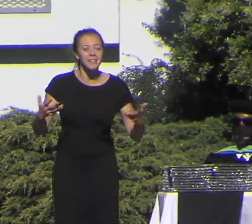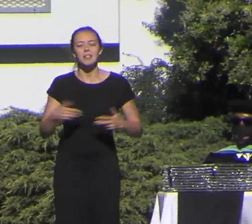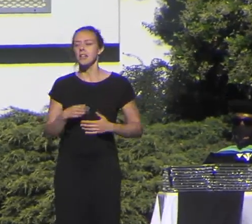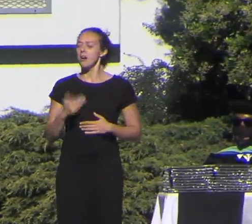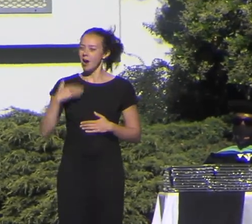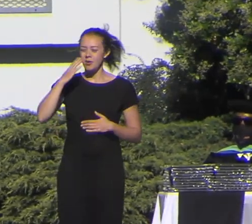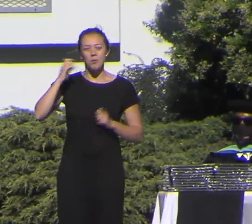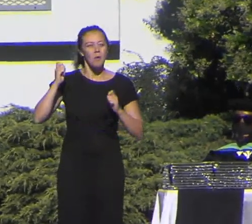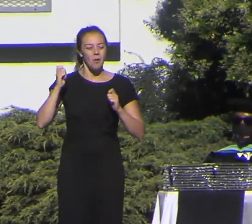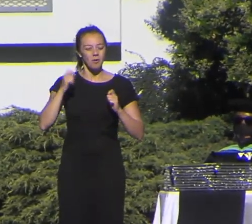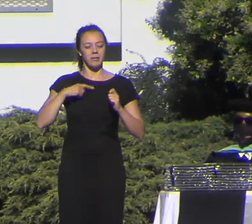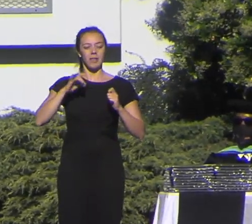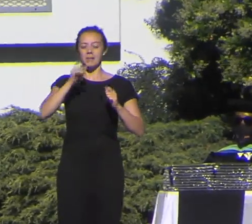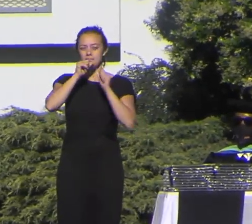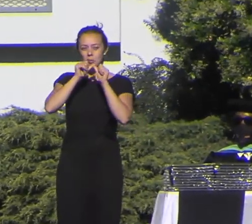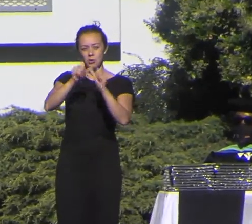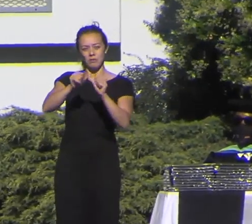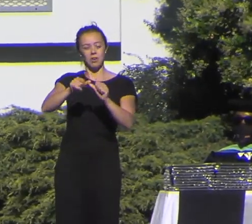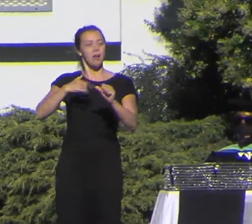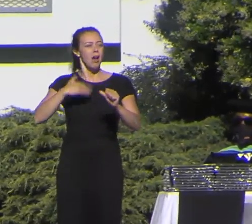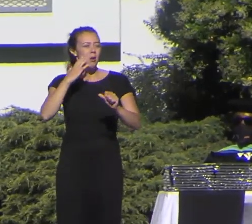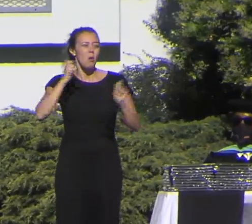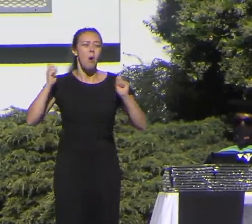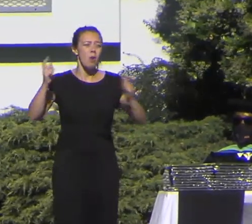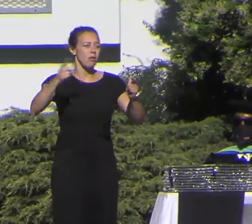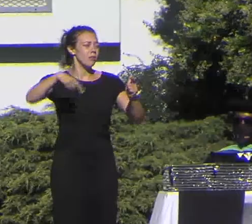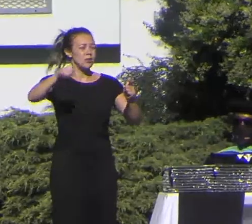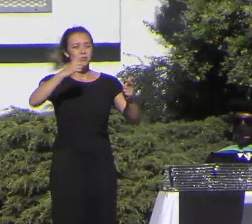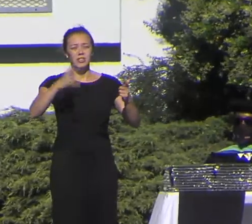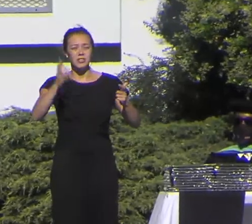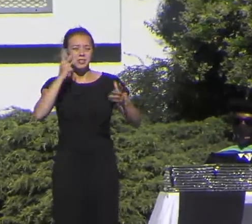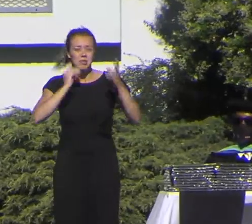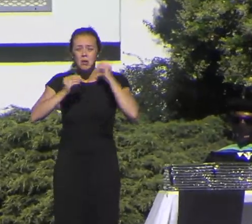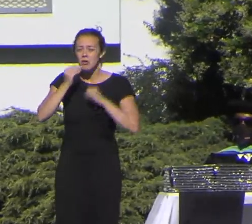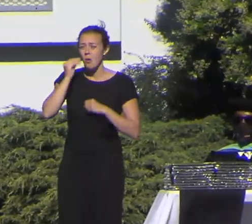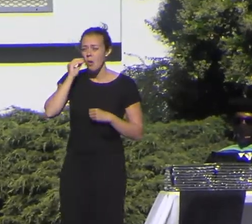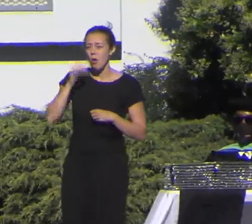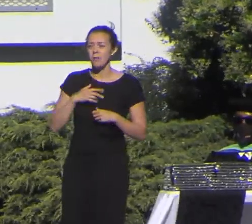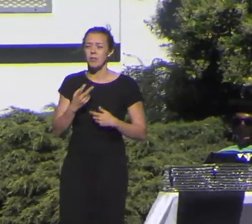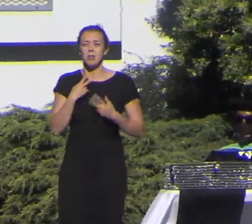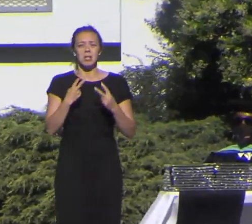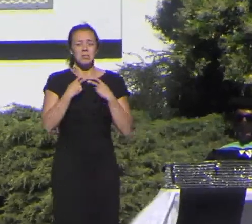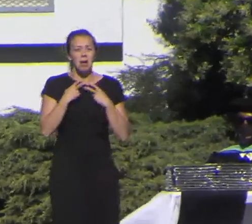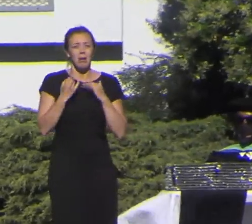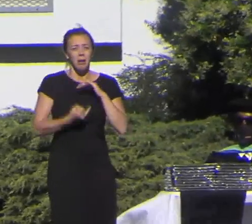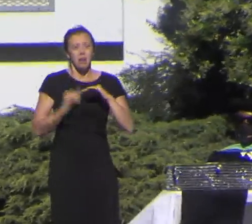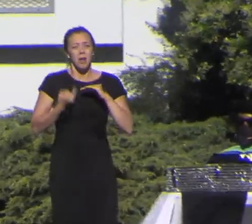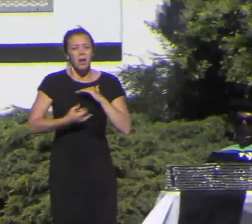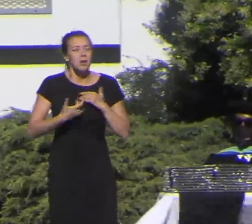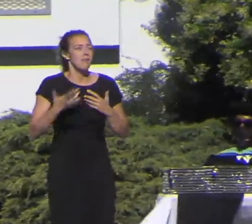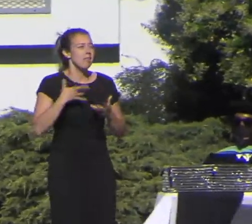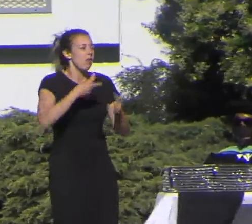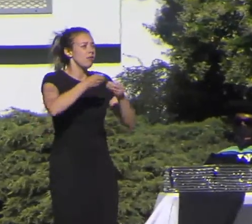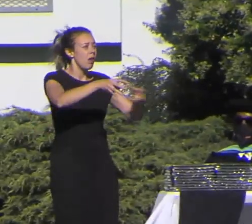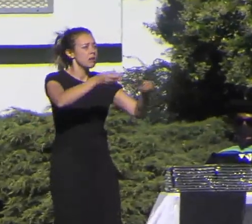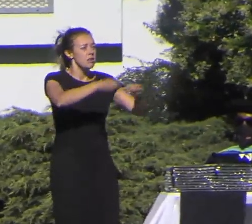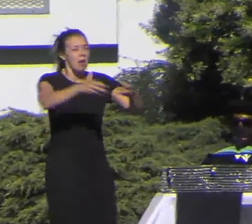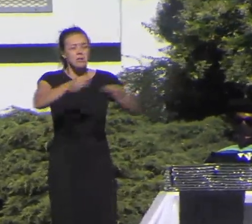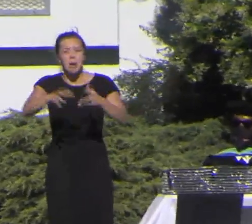or time period when the endless days at home the isolation from loved ones the loss of things important in your life the images of police